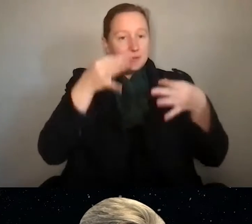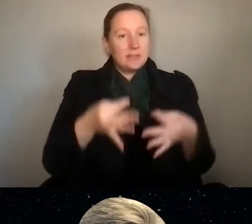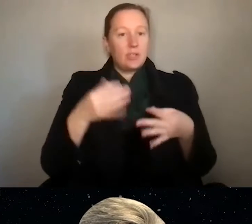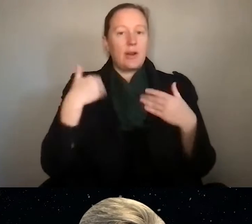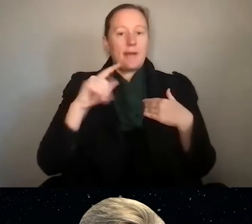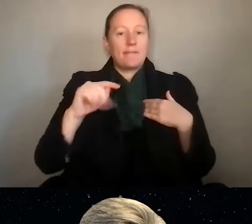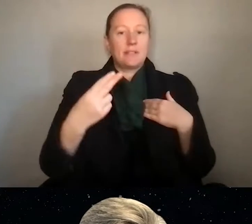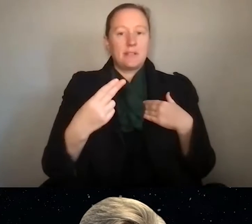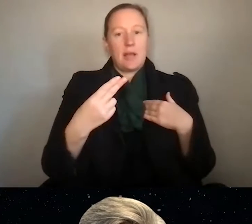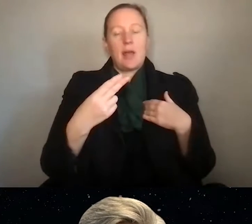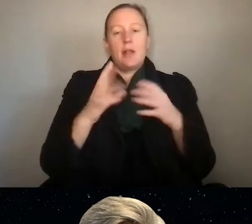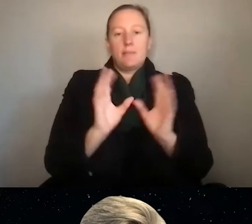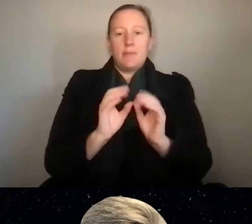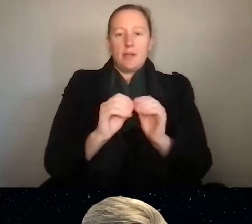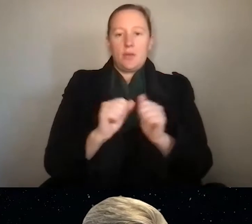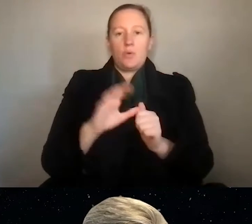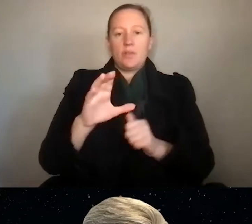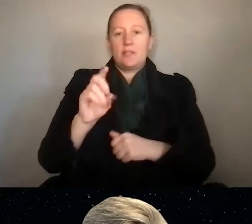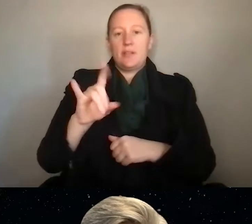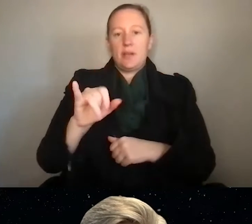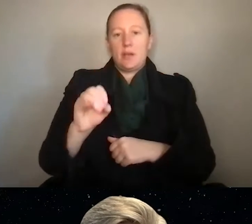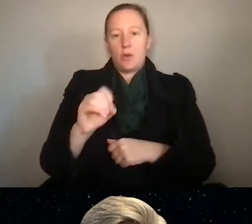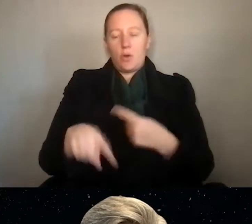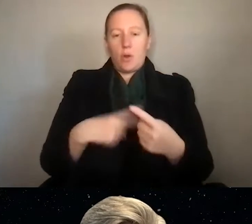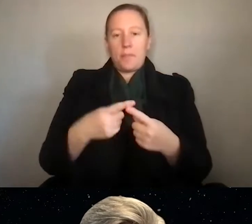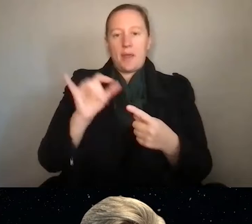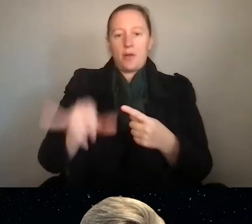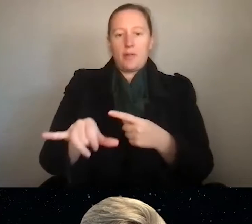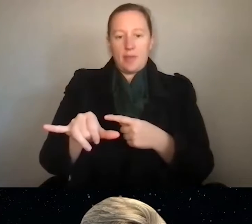our CDIO about that particular decision.